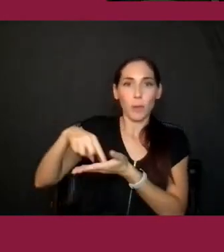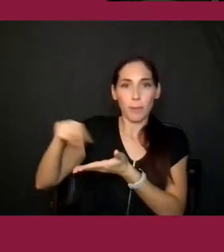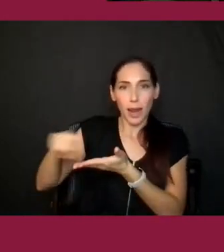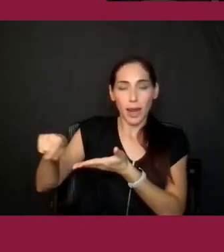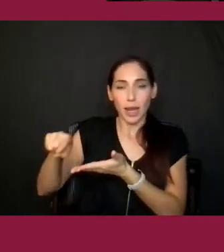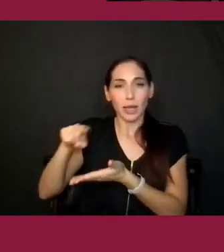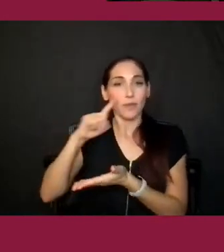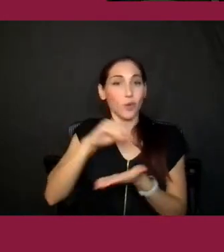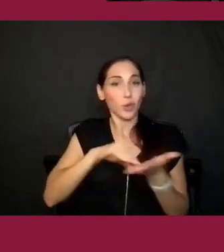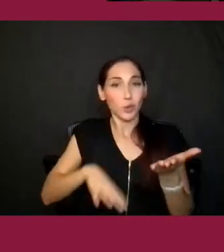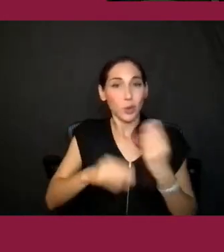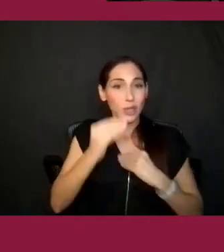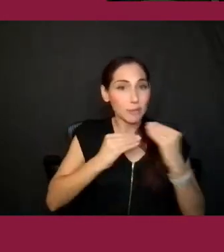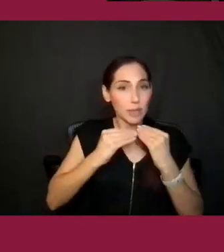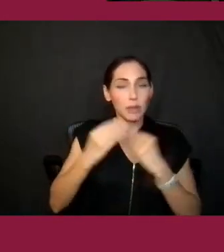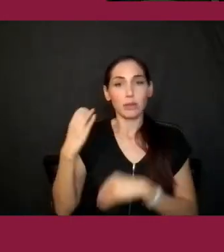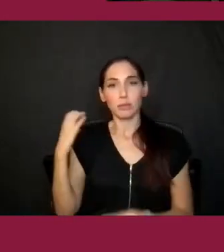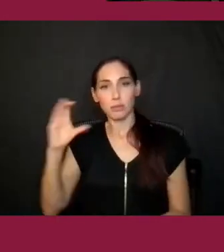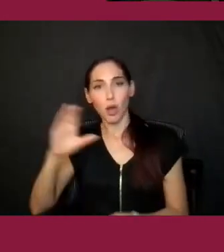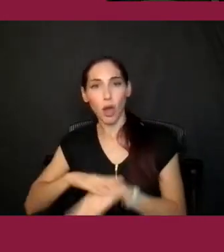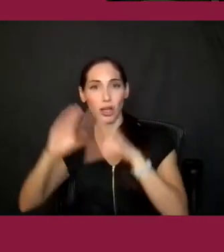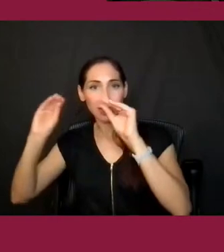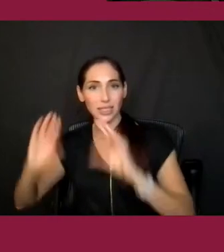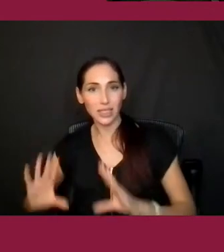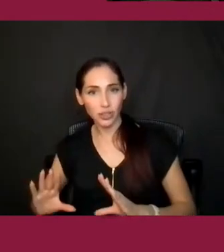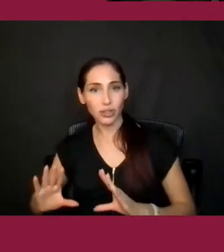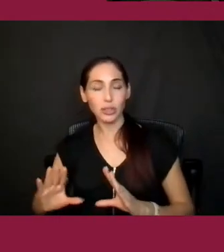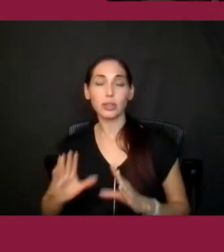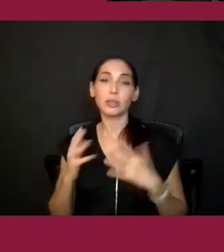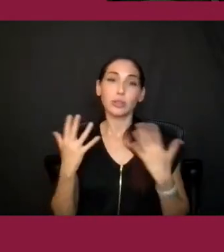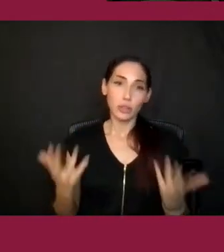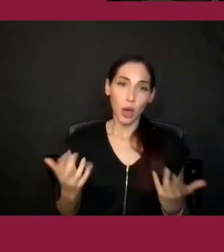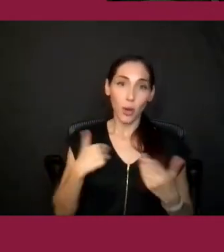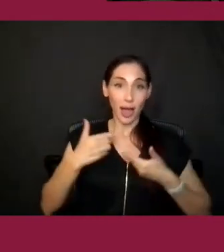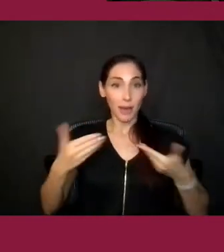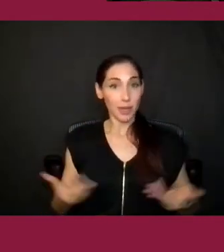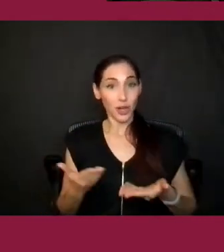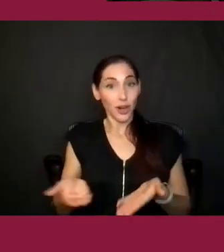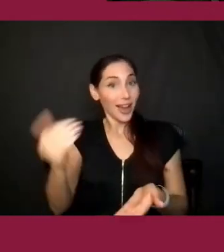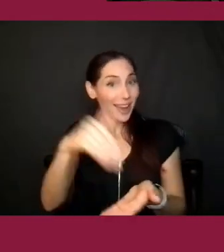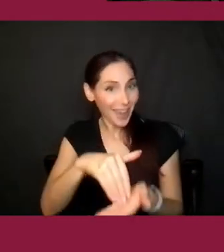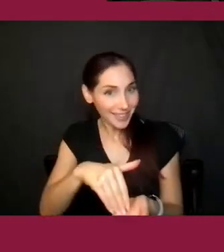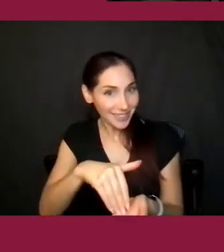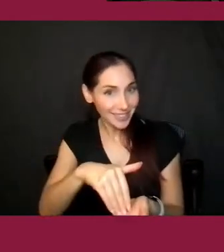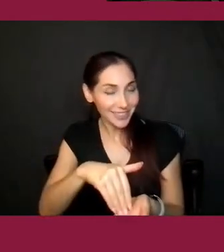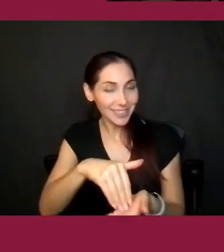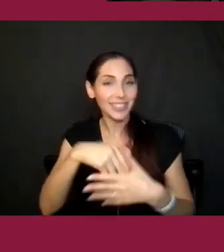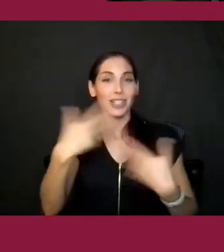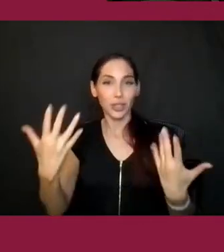meals on our faculty. So, I am here once again to implore you.